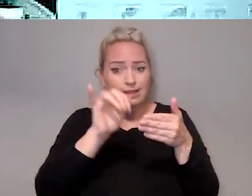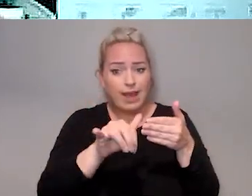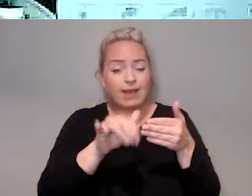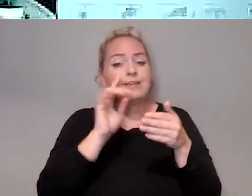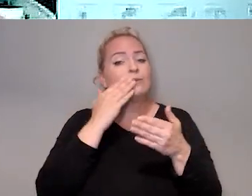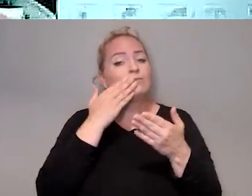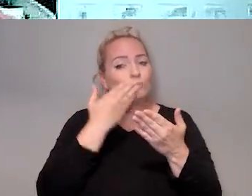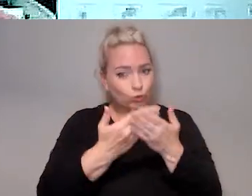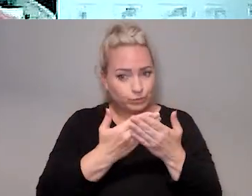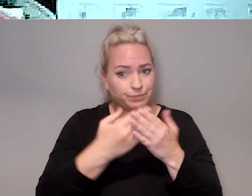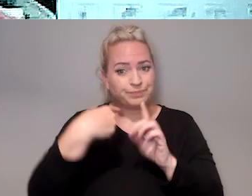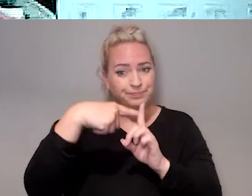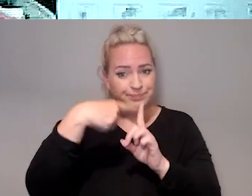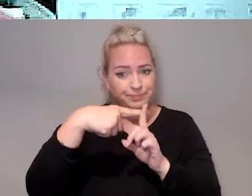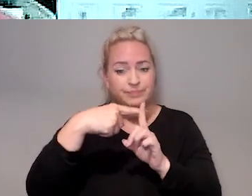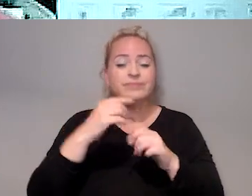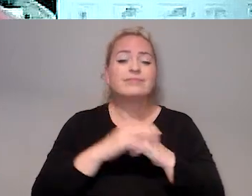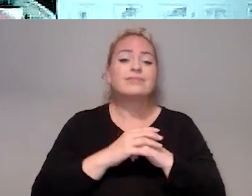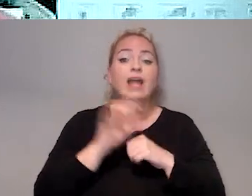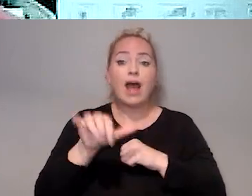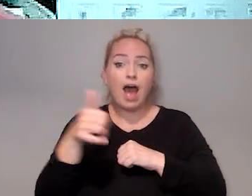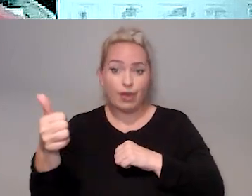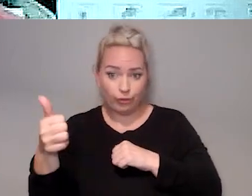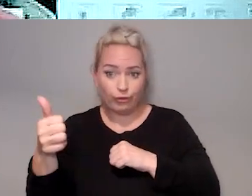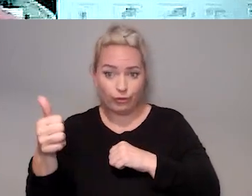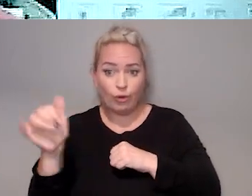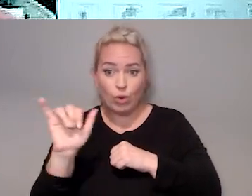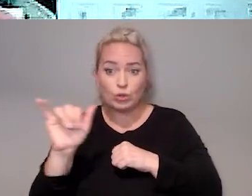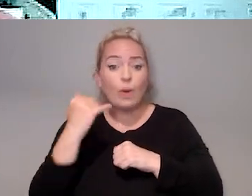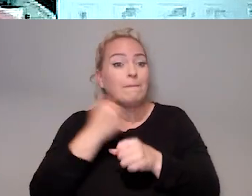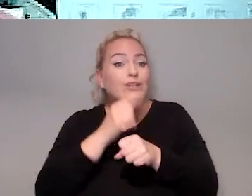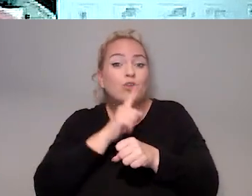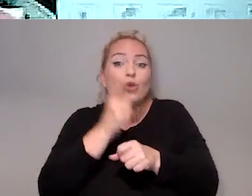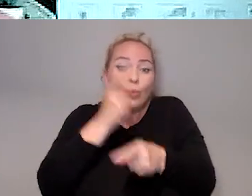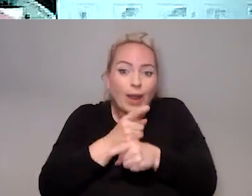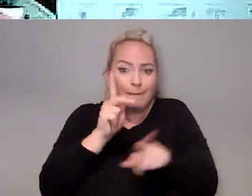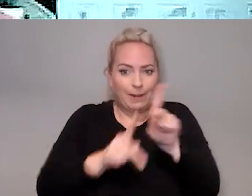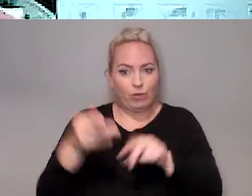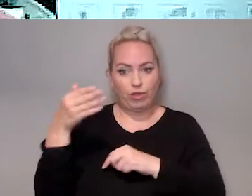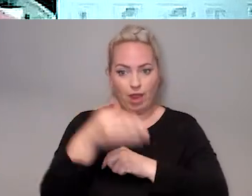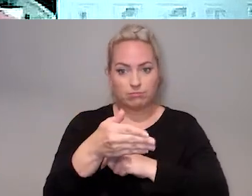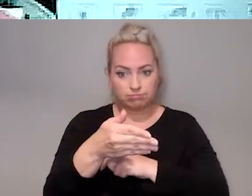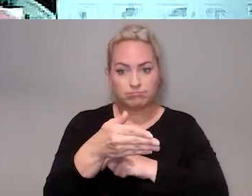that's good um and a sort of related thing would be making sure the right people are there you know